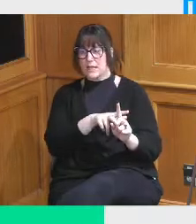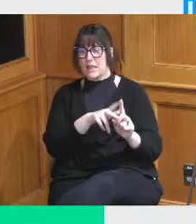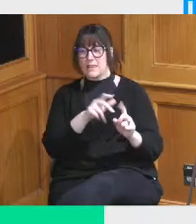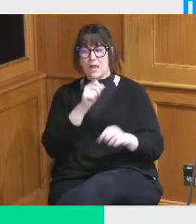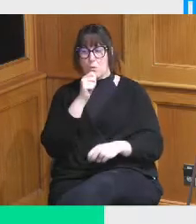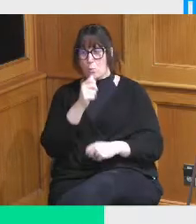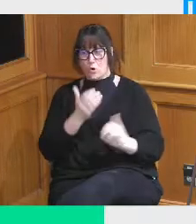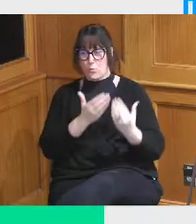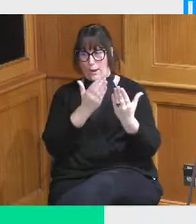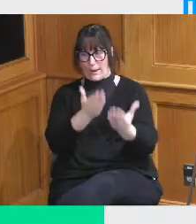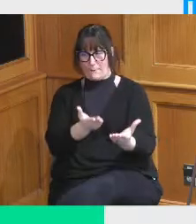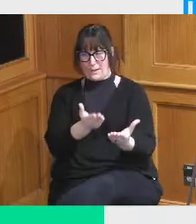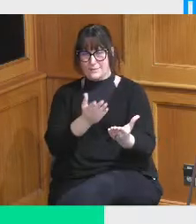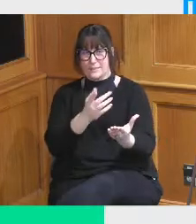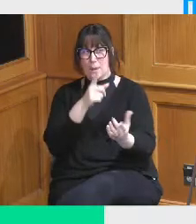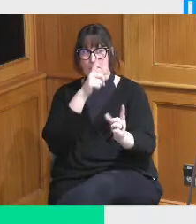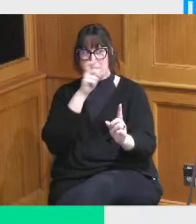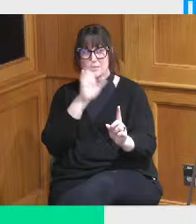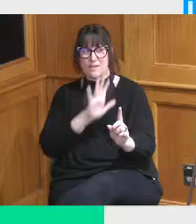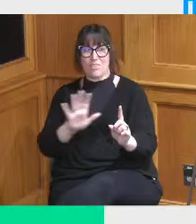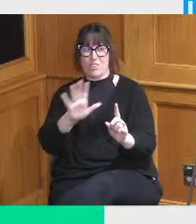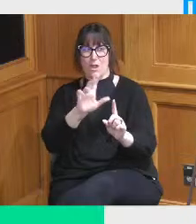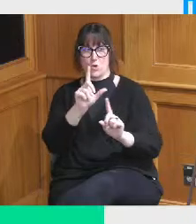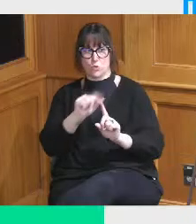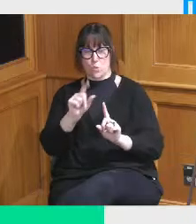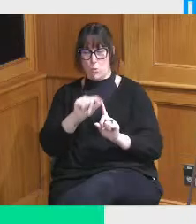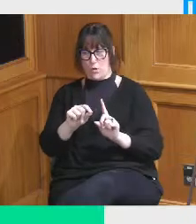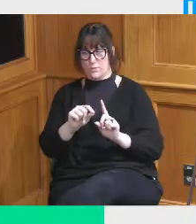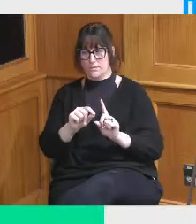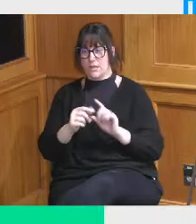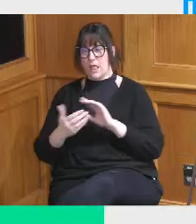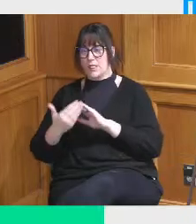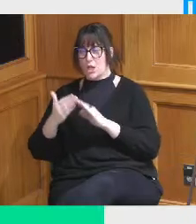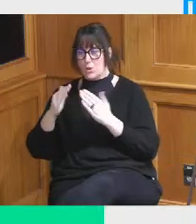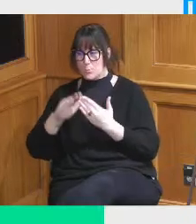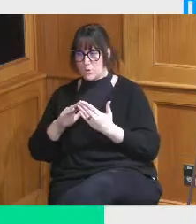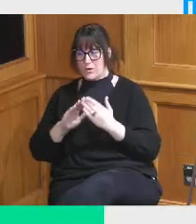sedac based on their respective scores the Community Development Division will provide